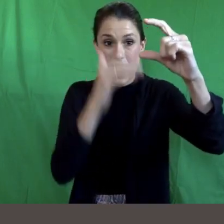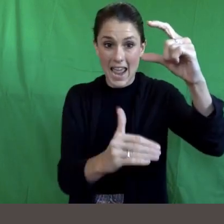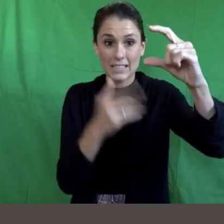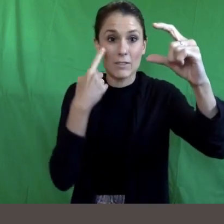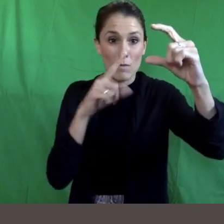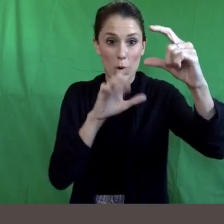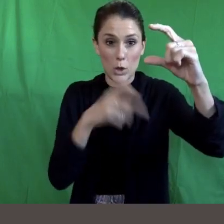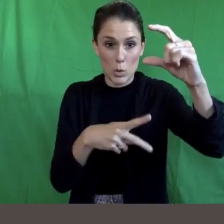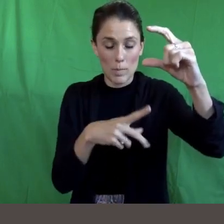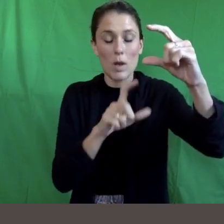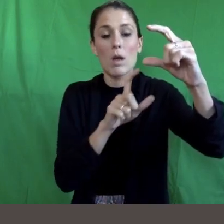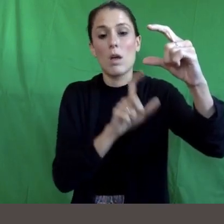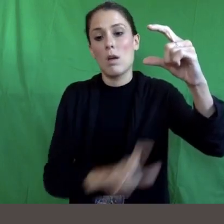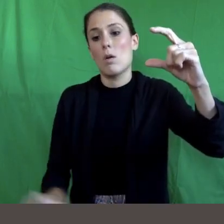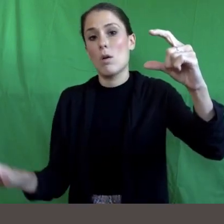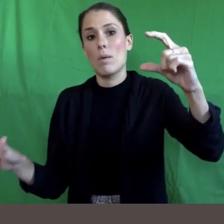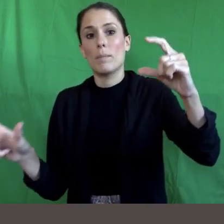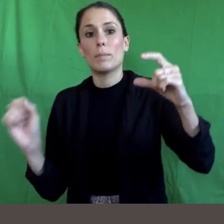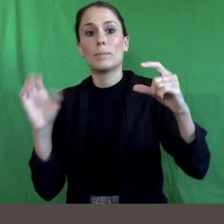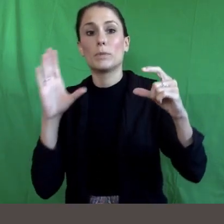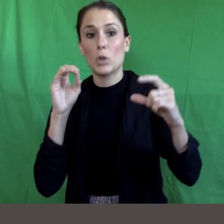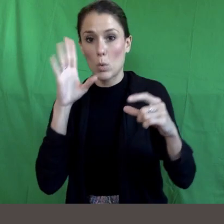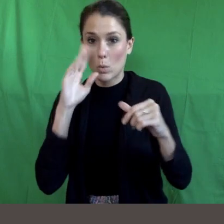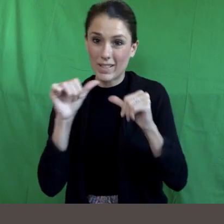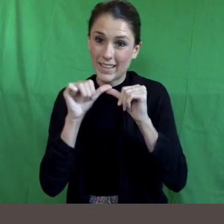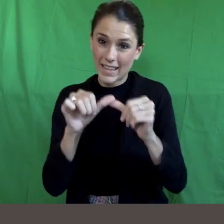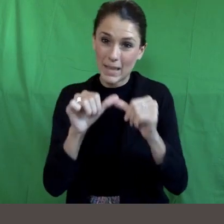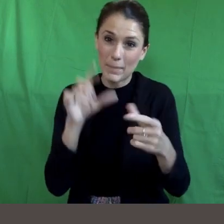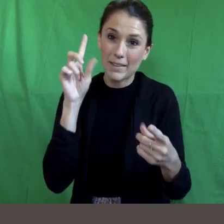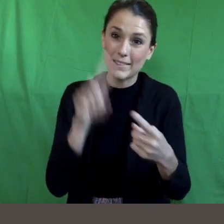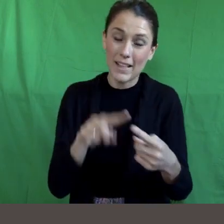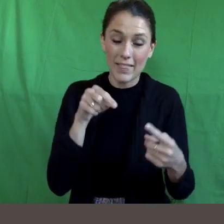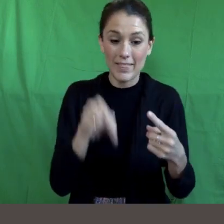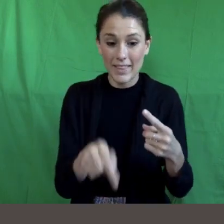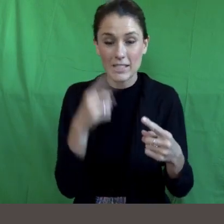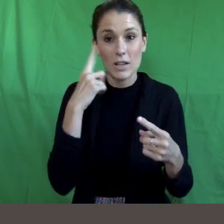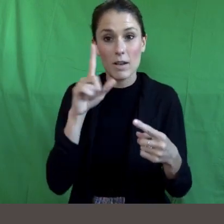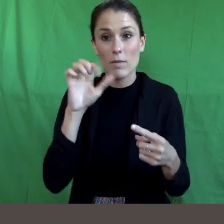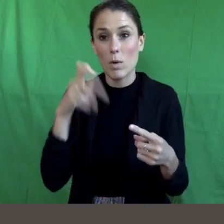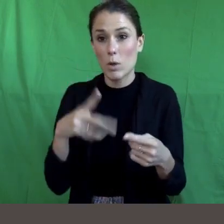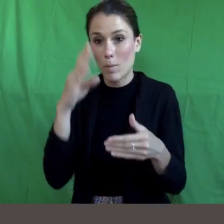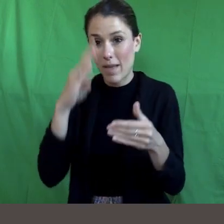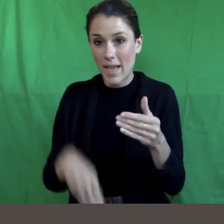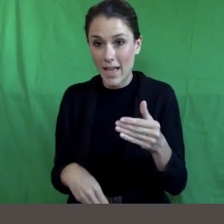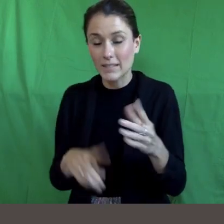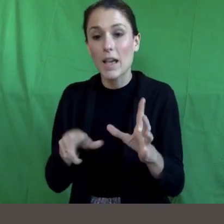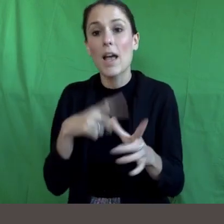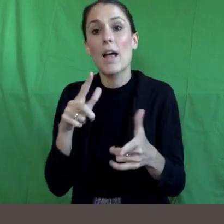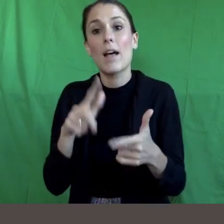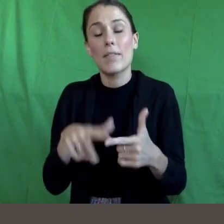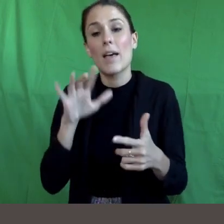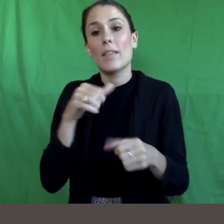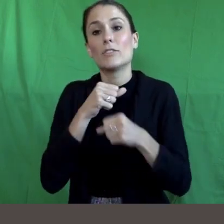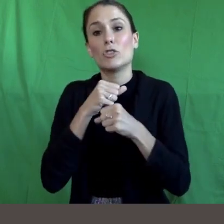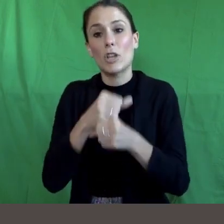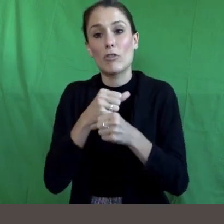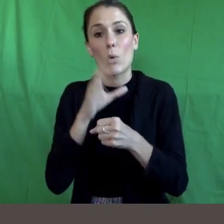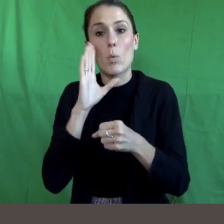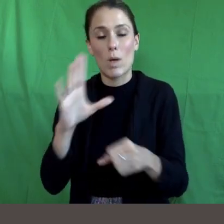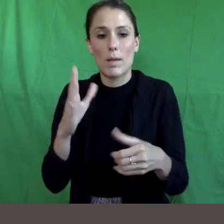So then we are going to enter this other for loop and we're going to keep yielding inside this for loop until this for loop ends. And then finally, the generator will complete.